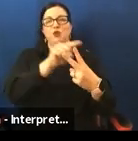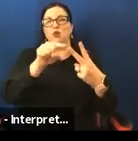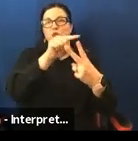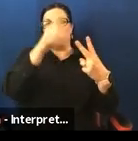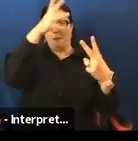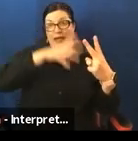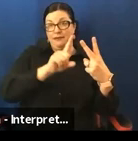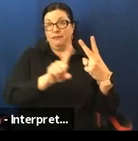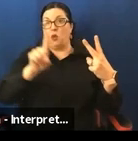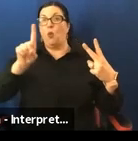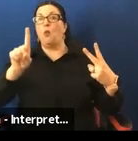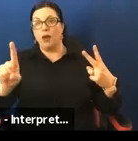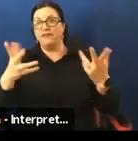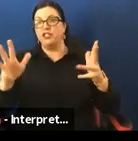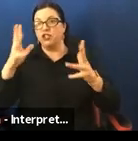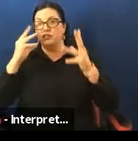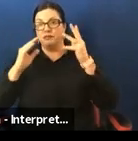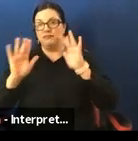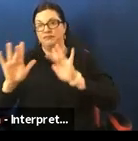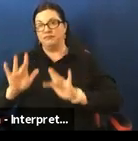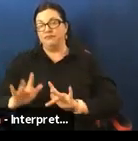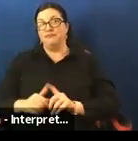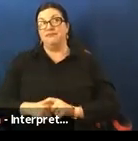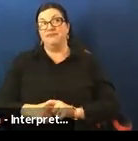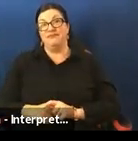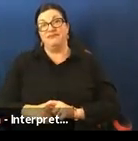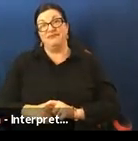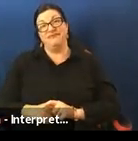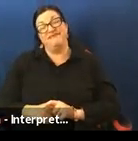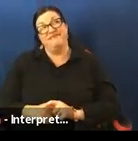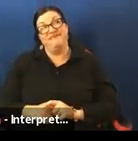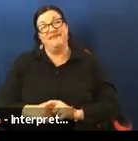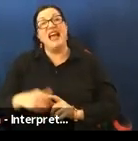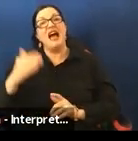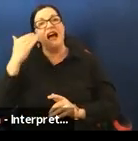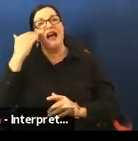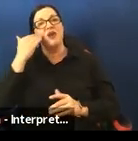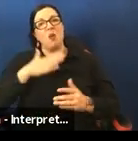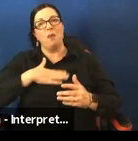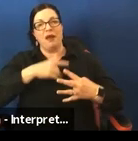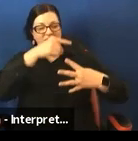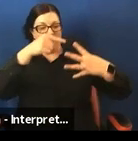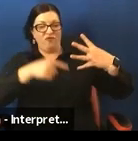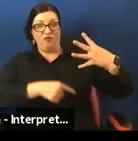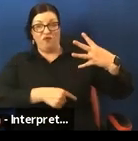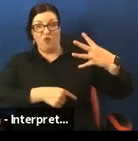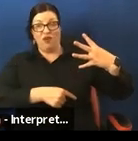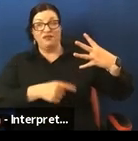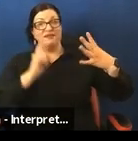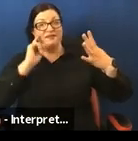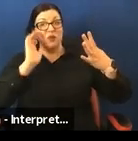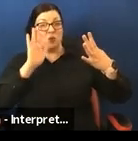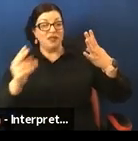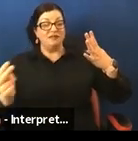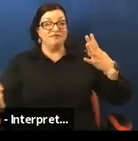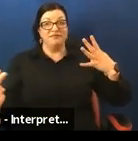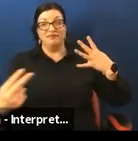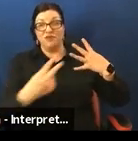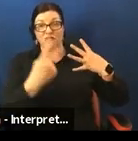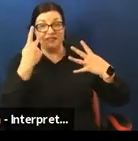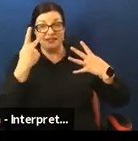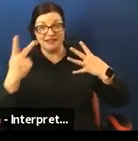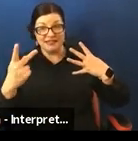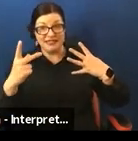Jason Williams: Yeah, it doesn't show up on this, but unfortunately it is also happening. And the other thing is too sometimes kids get taken into CPS for one of these other things.